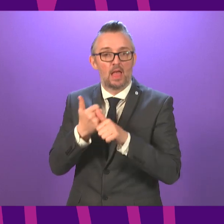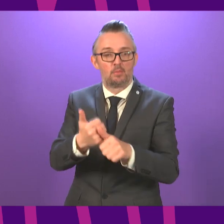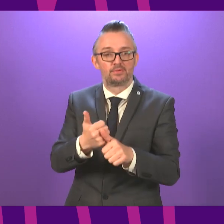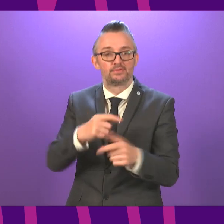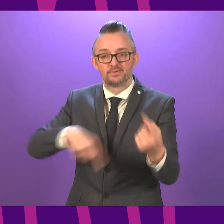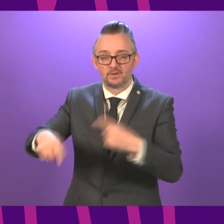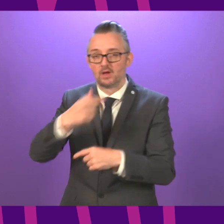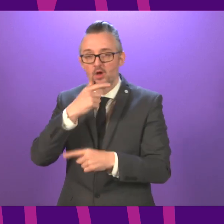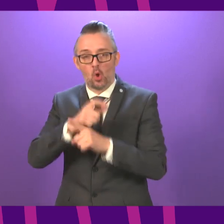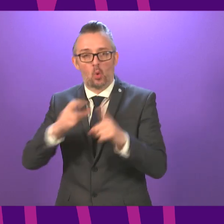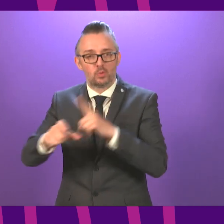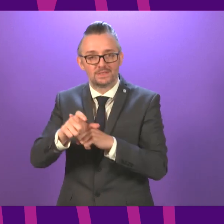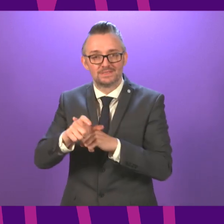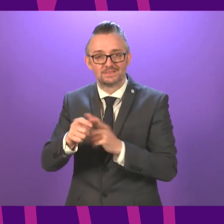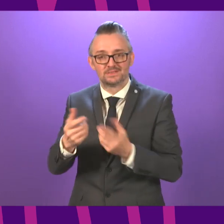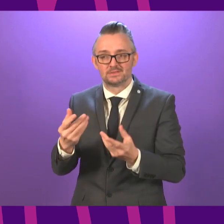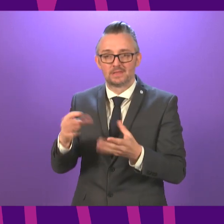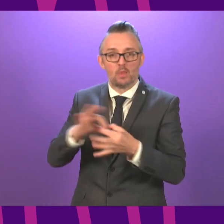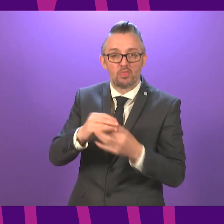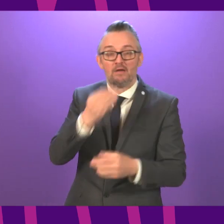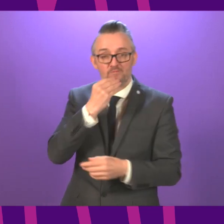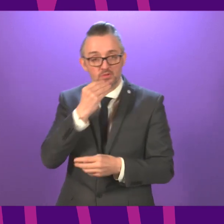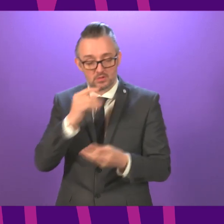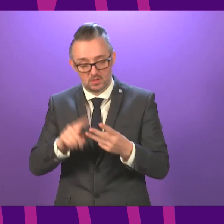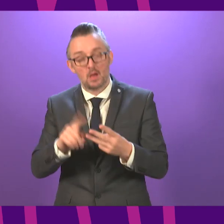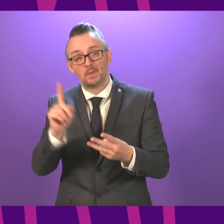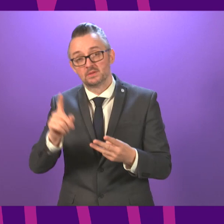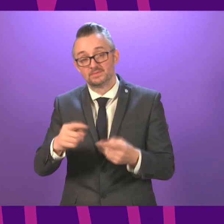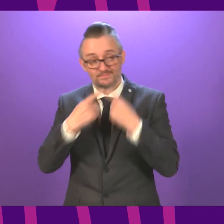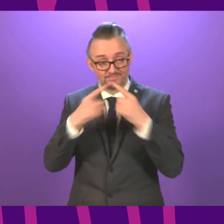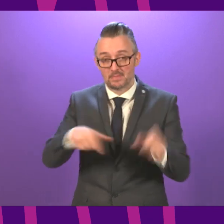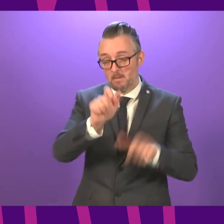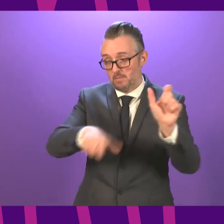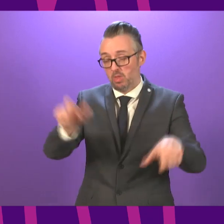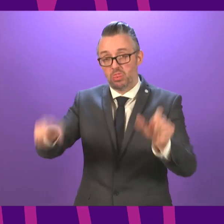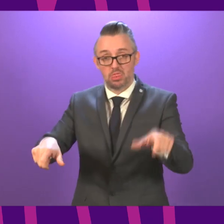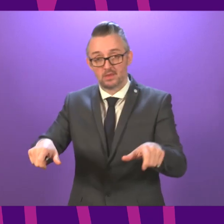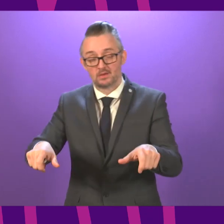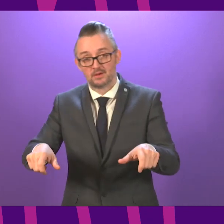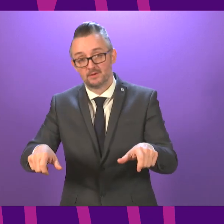We must also say to people, as Pauline McNeill said openly, that the situation is unacceptable.